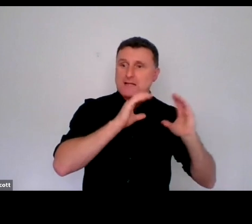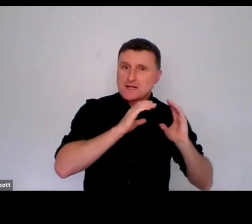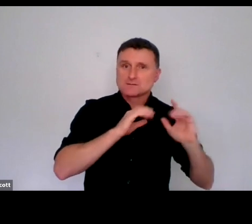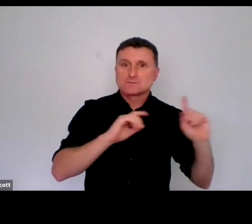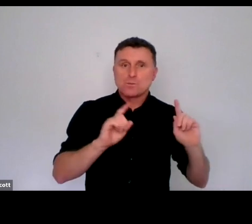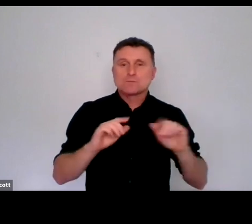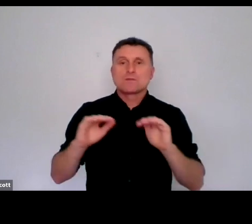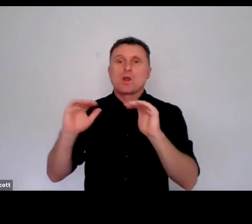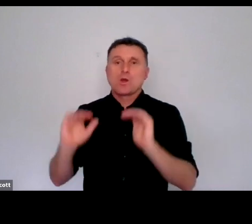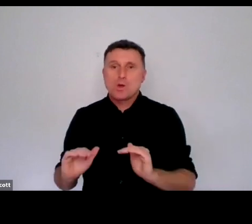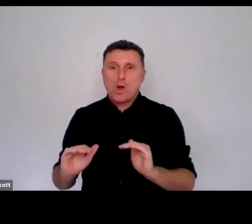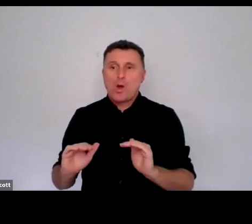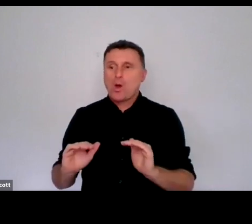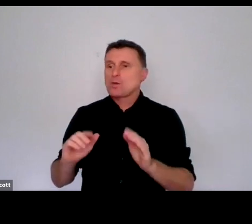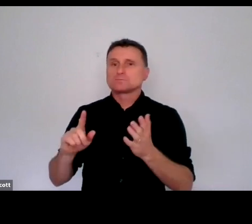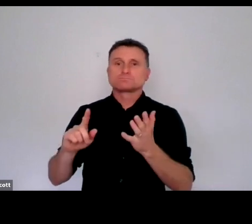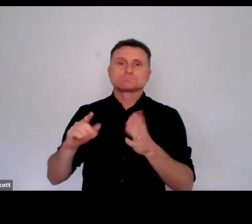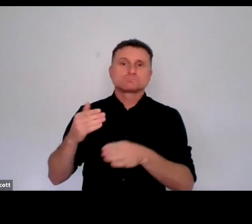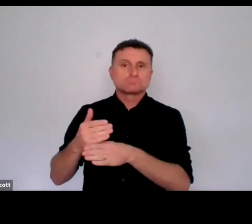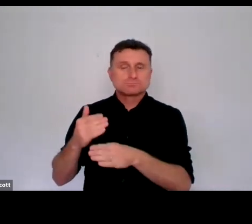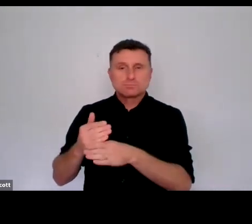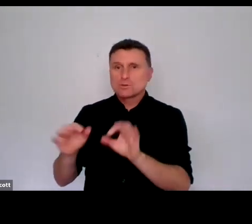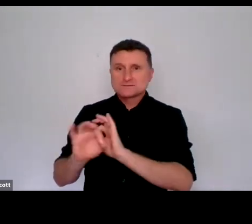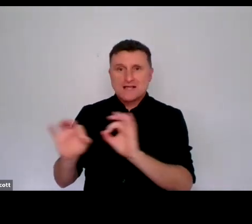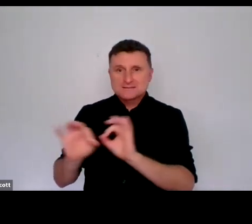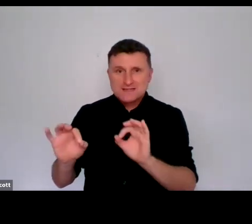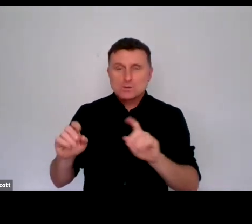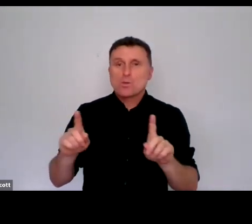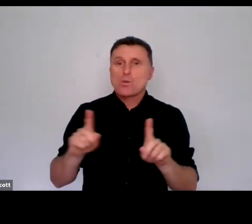emmigration and increased demand for services.